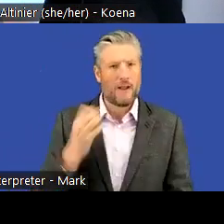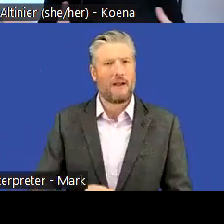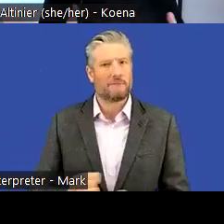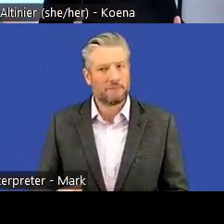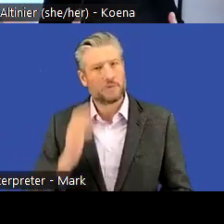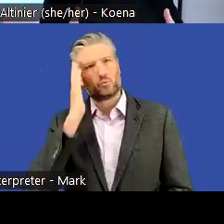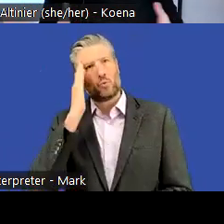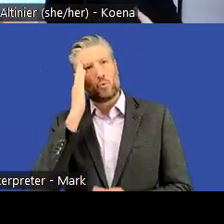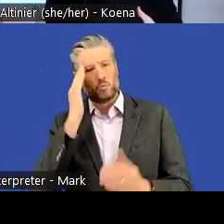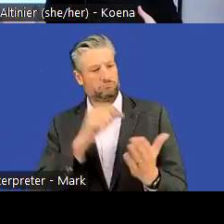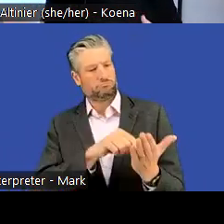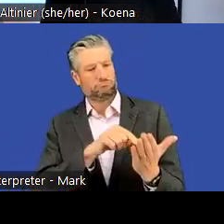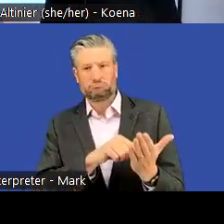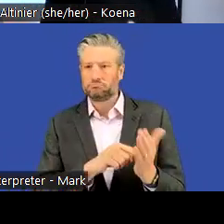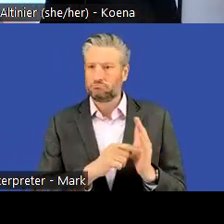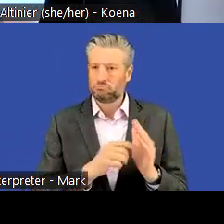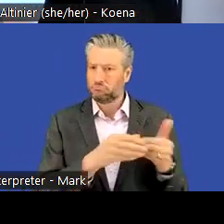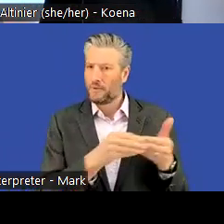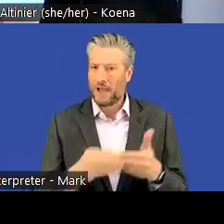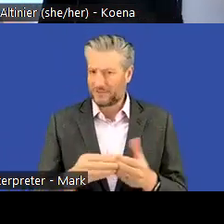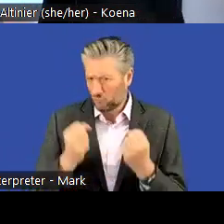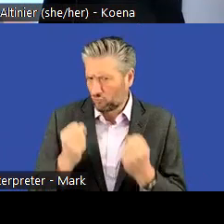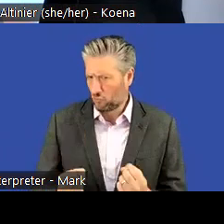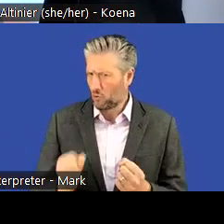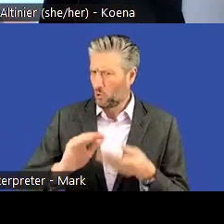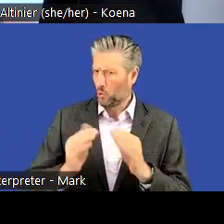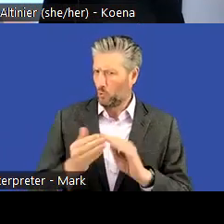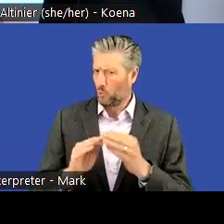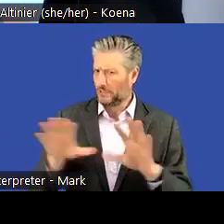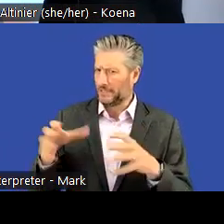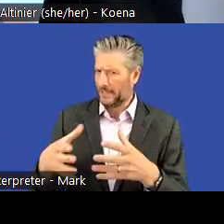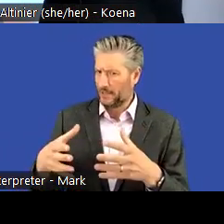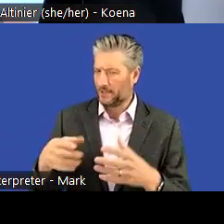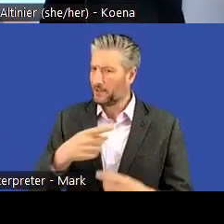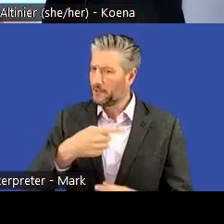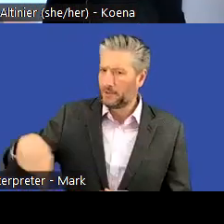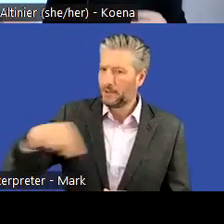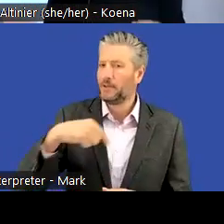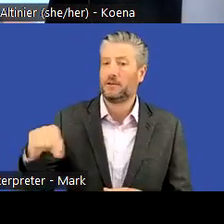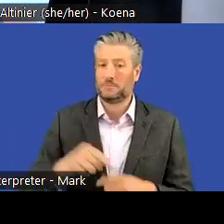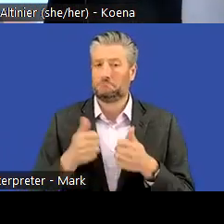So from AccessiWeb to ADA, we have a strong community.